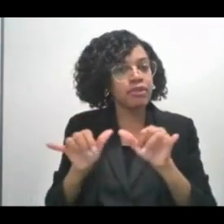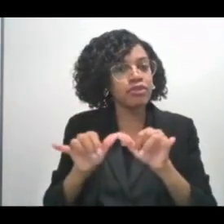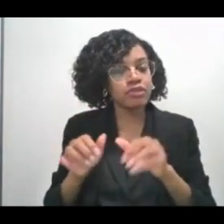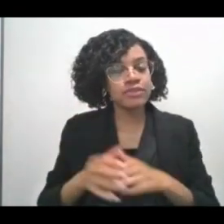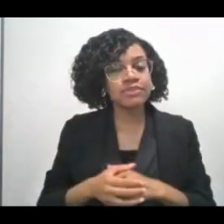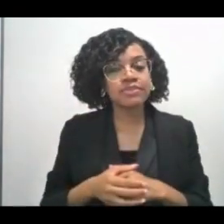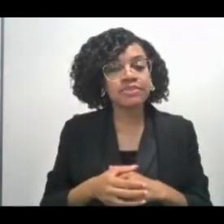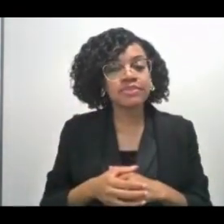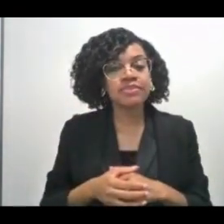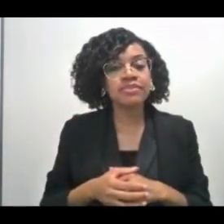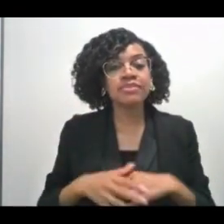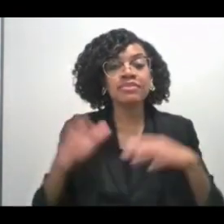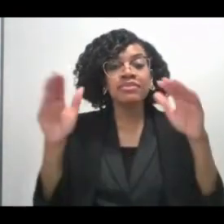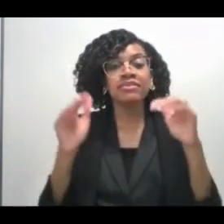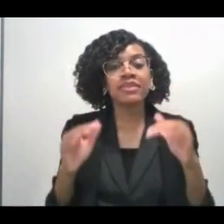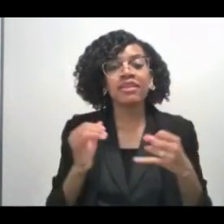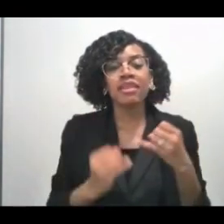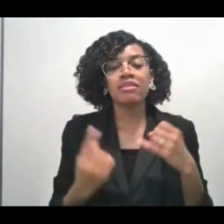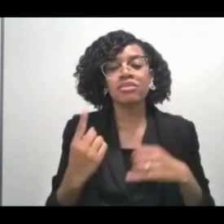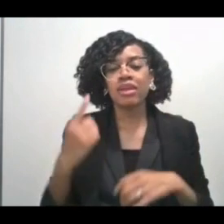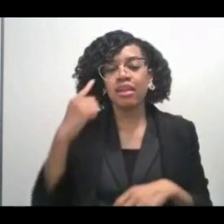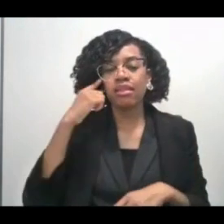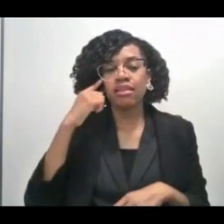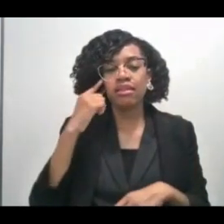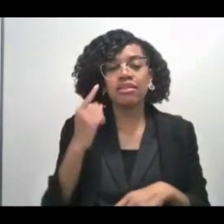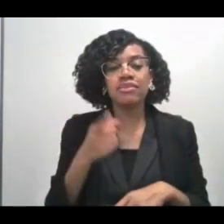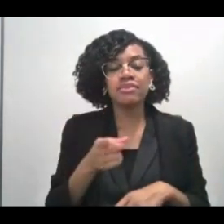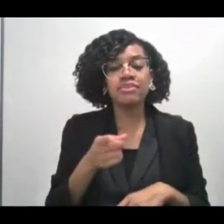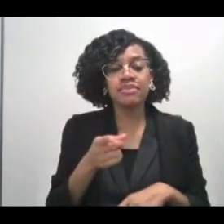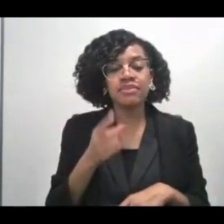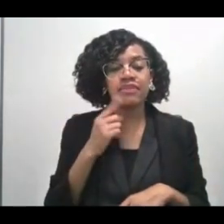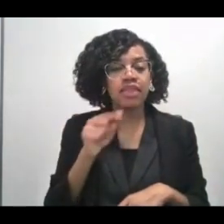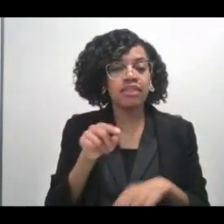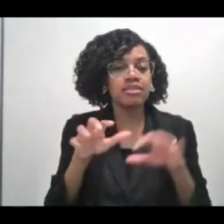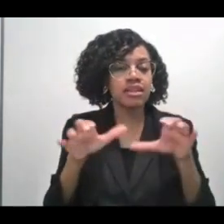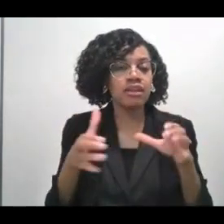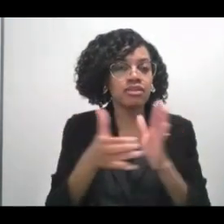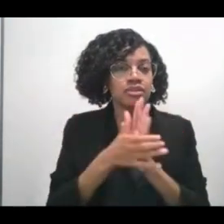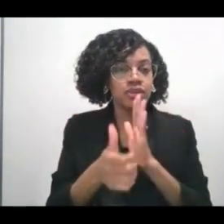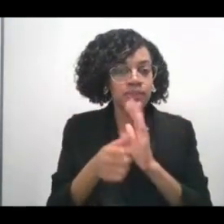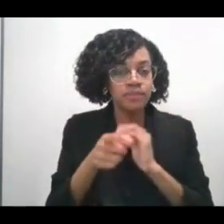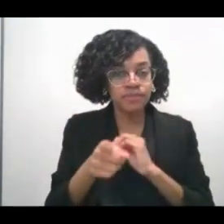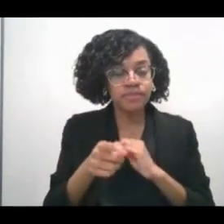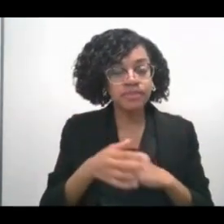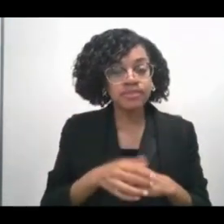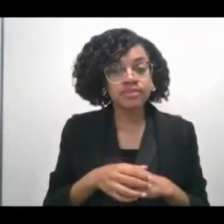the final component for this category of skills is showing